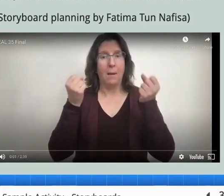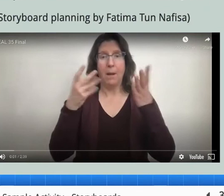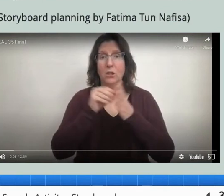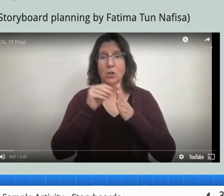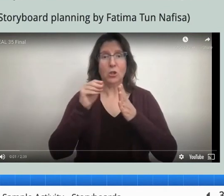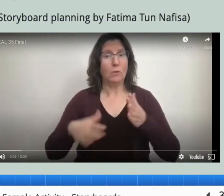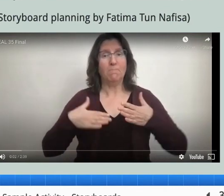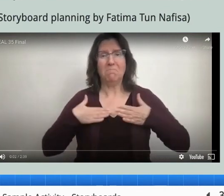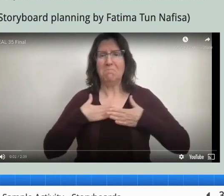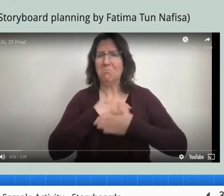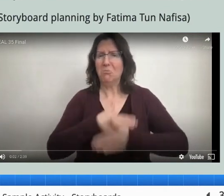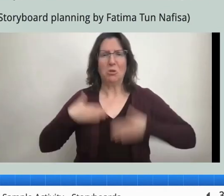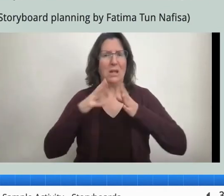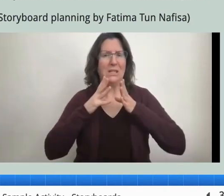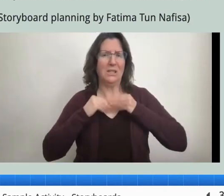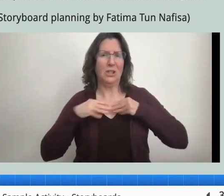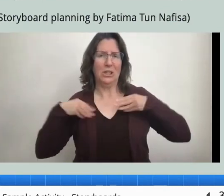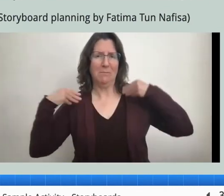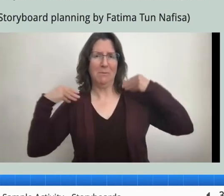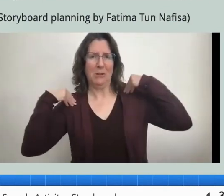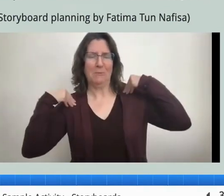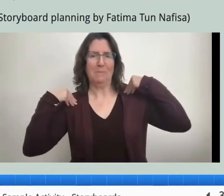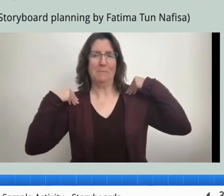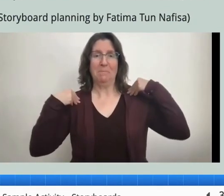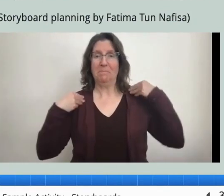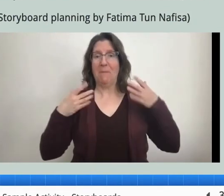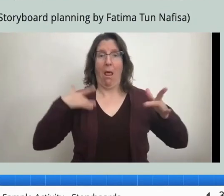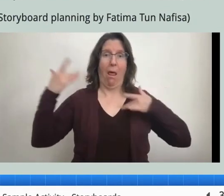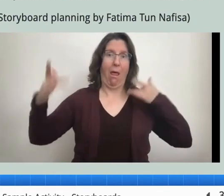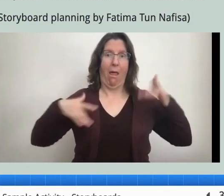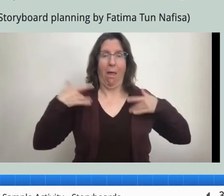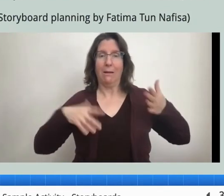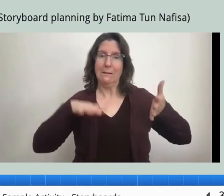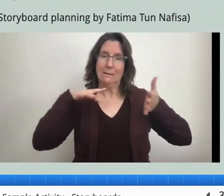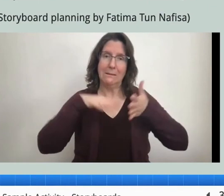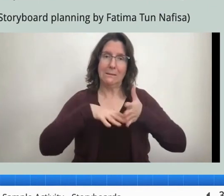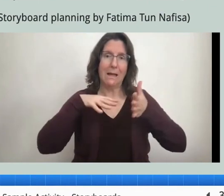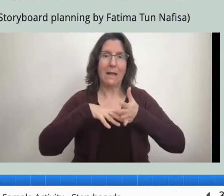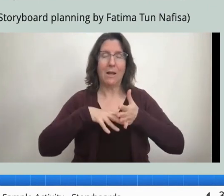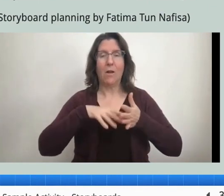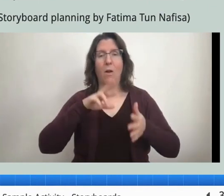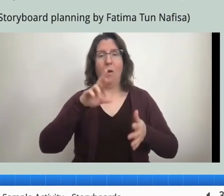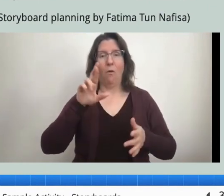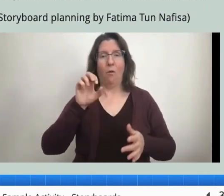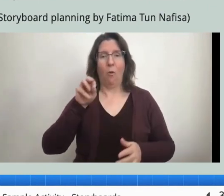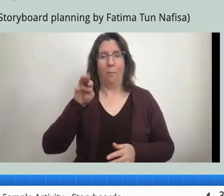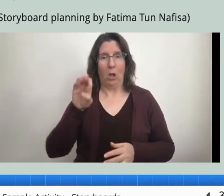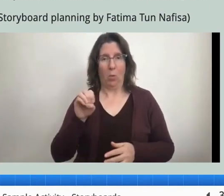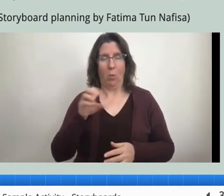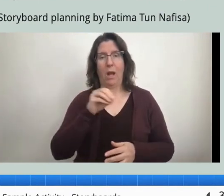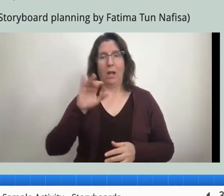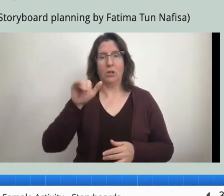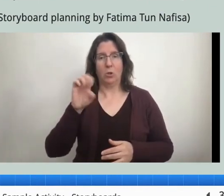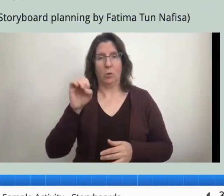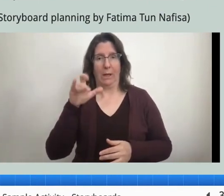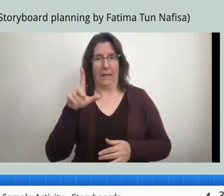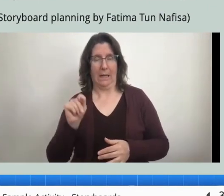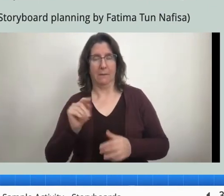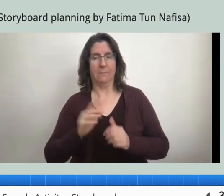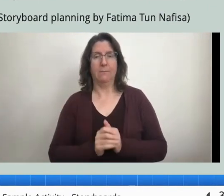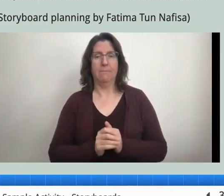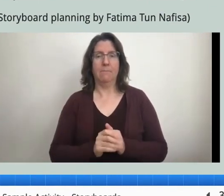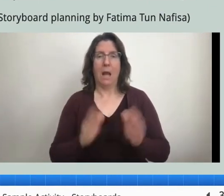Many of the students really enjoy Shakespeare, and they were especially excited to study "Romeo and Juliet."